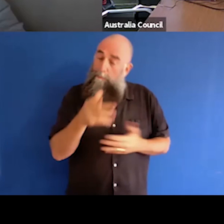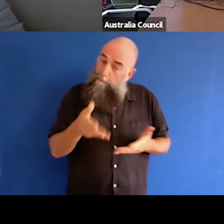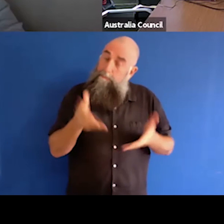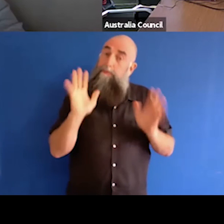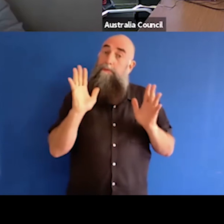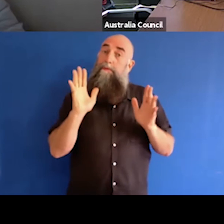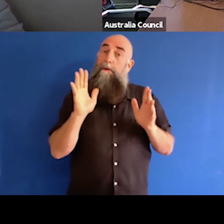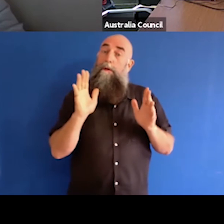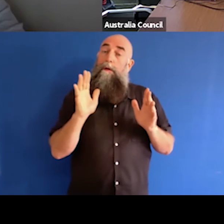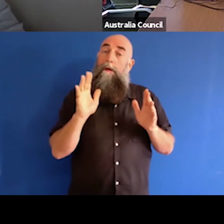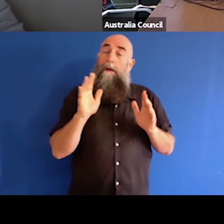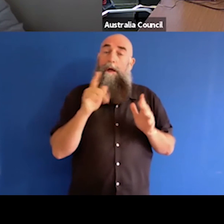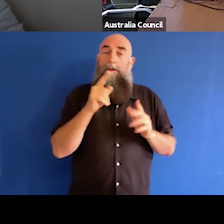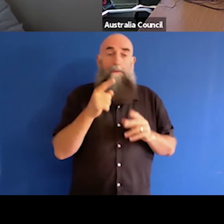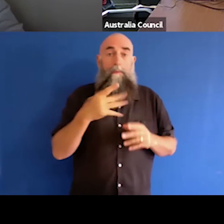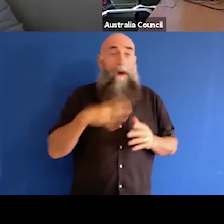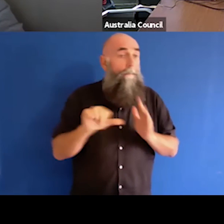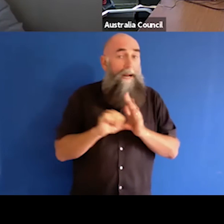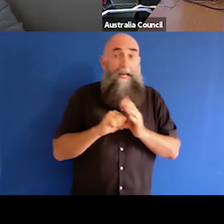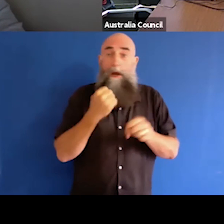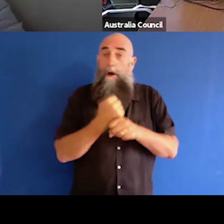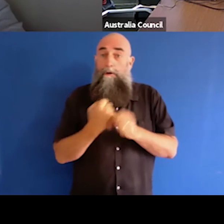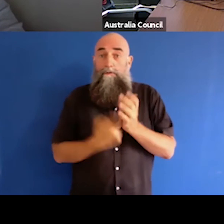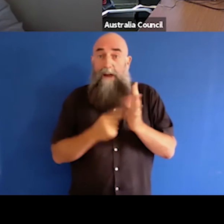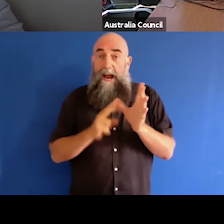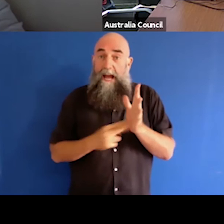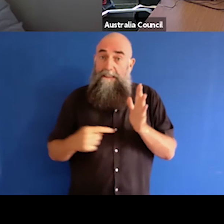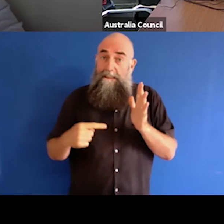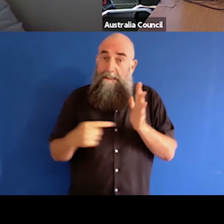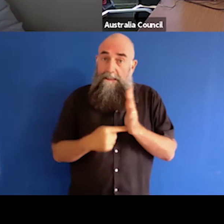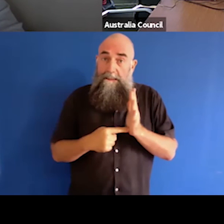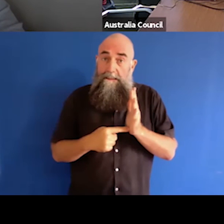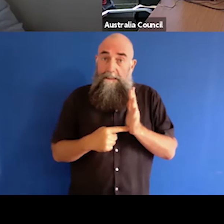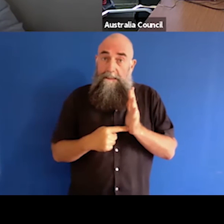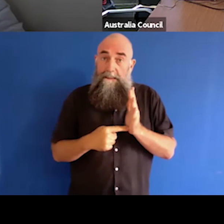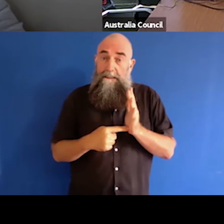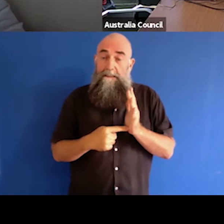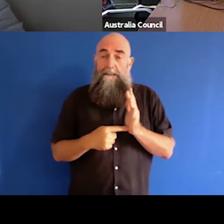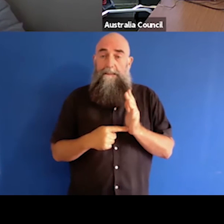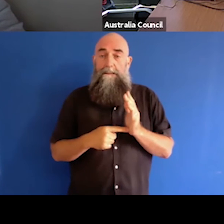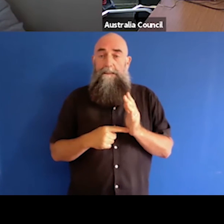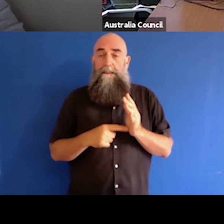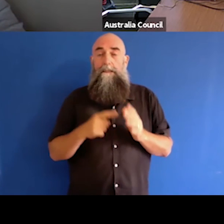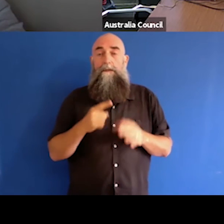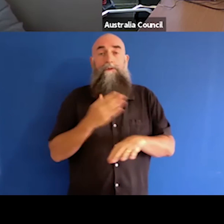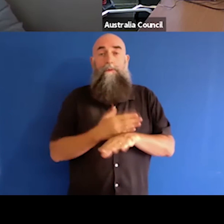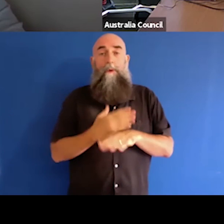a you're looking for a grant to say we honour children's book,